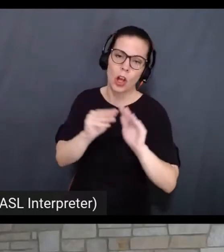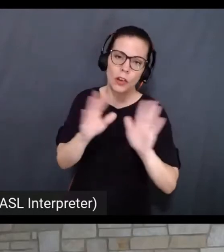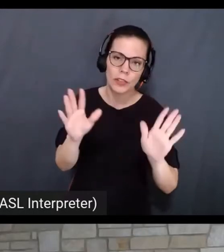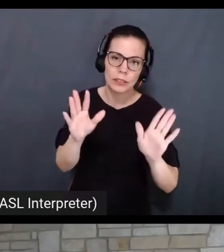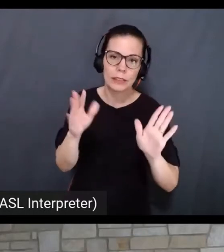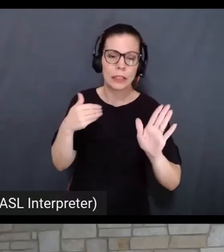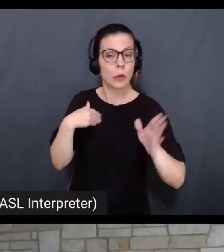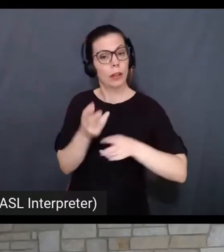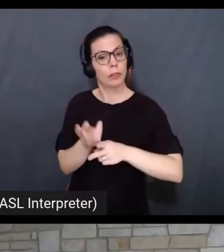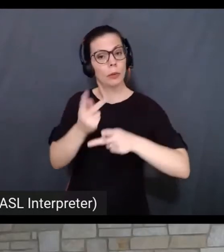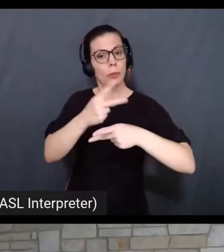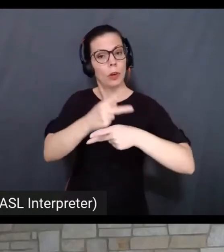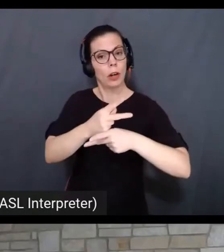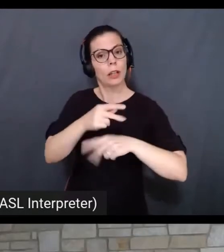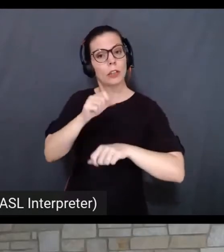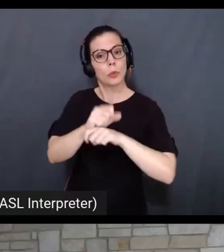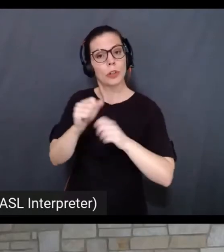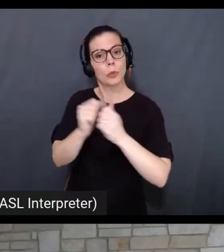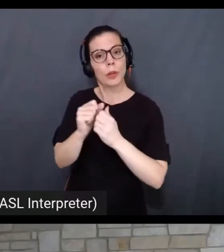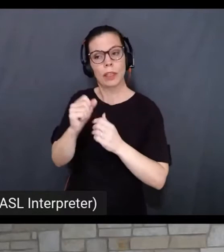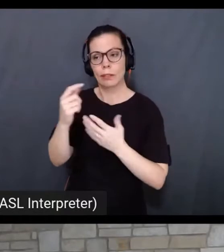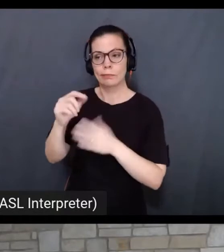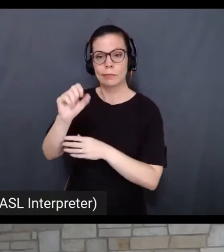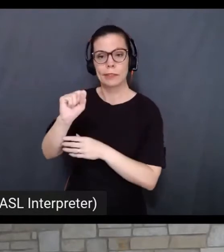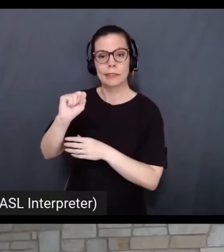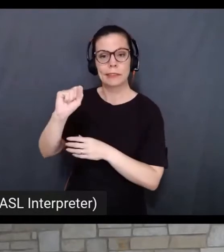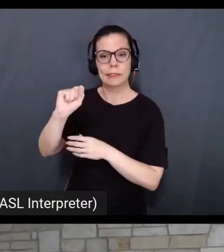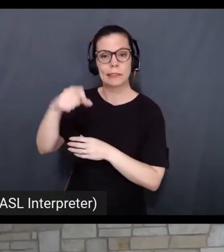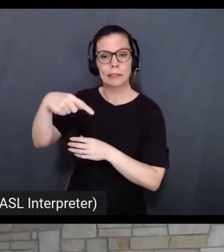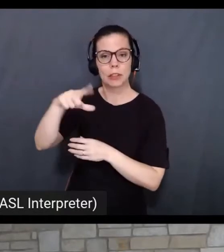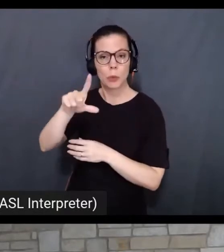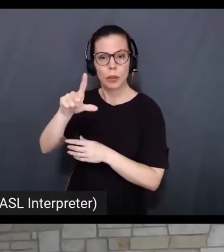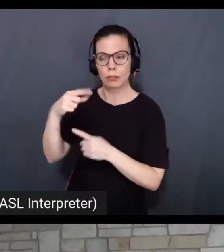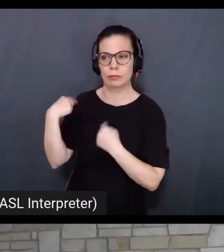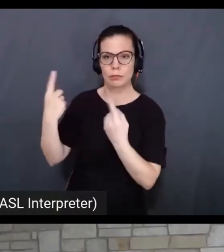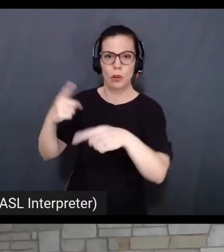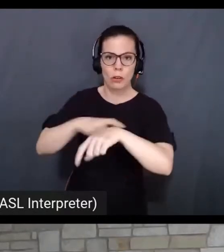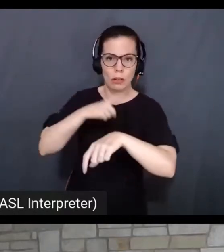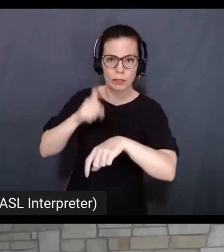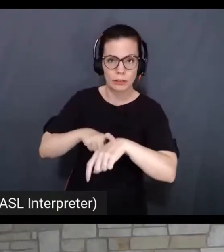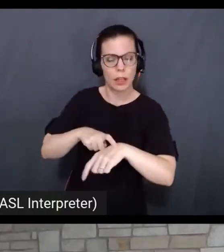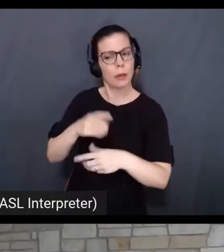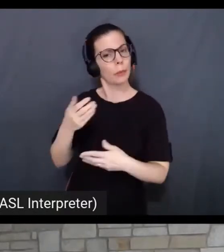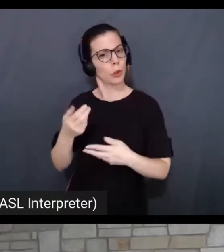that you've worked with SQL for a long time. You're gonna use features that are outside